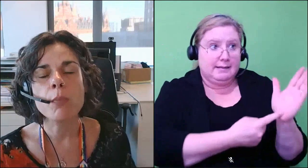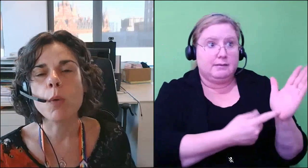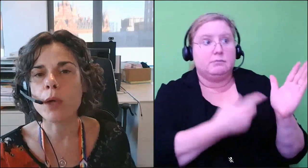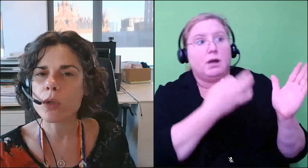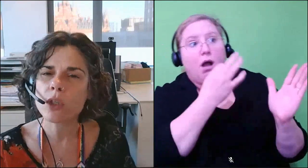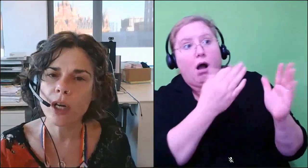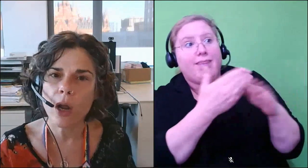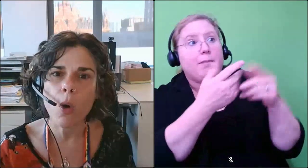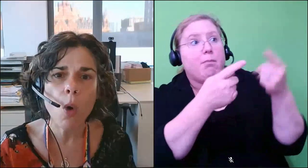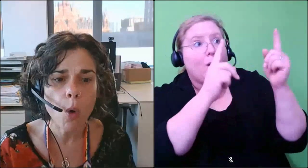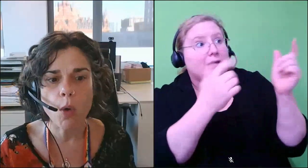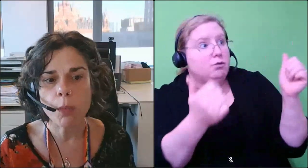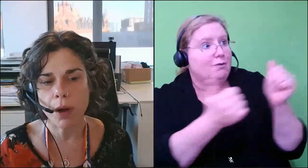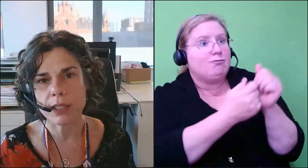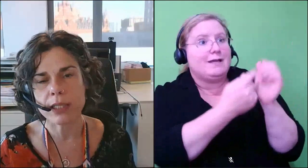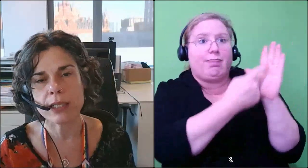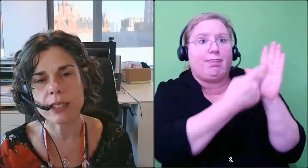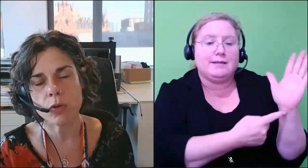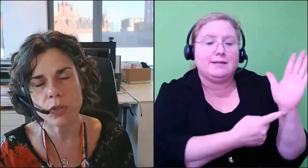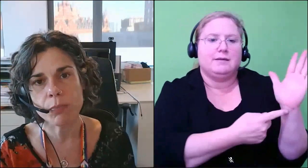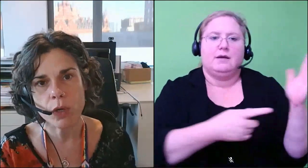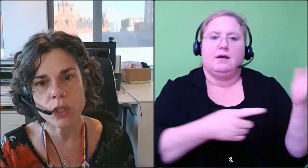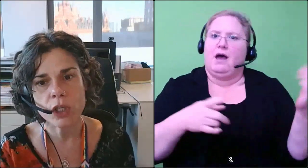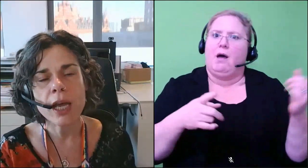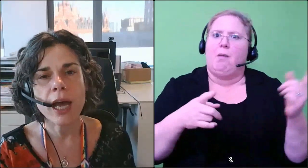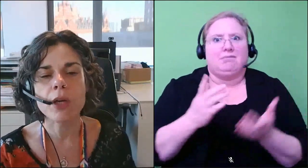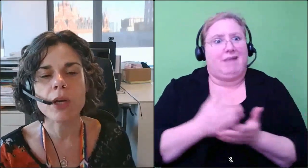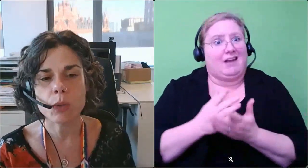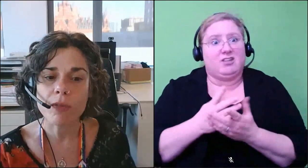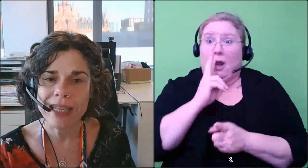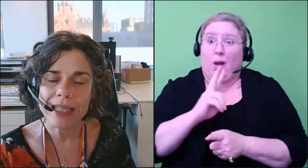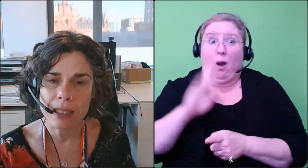to, but we also look at all the policies across the board, because what we really need to